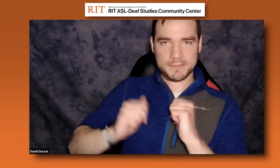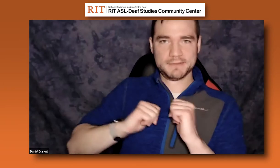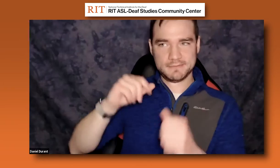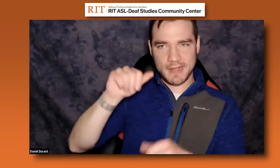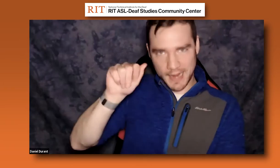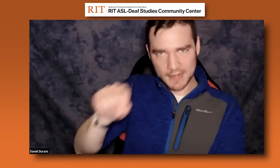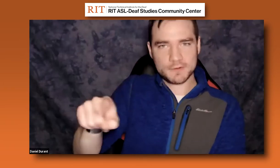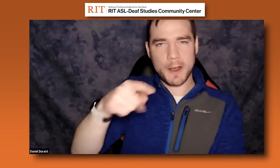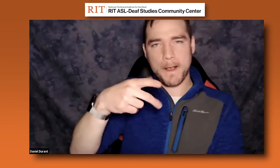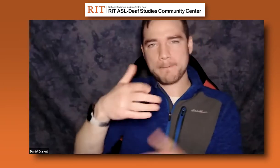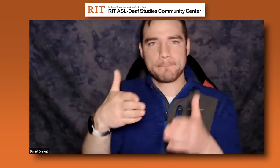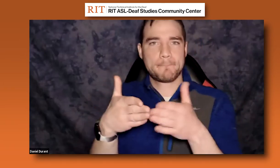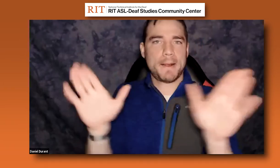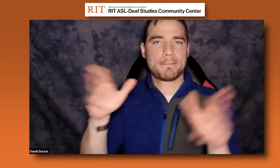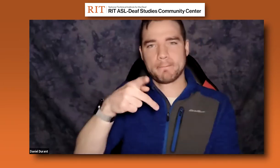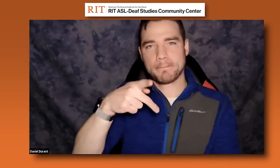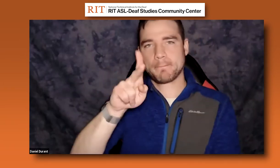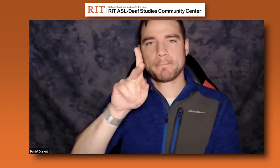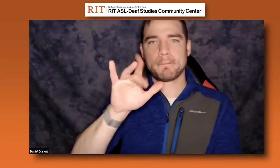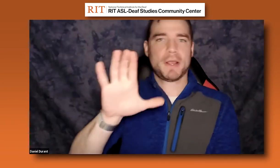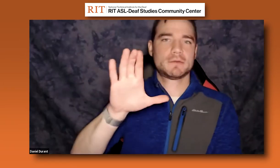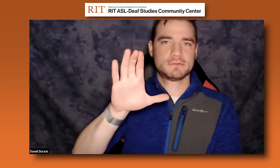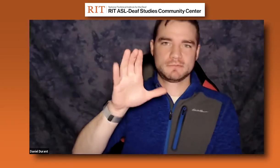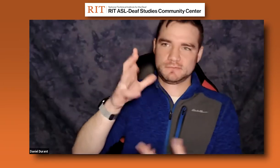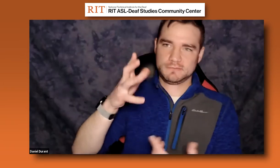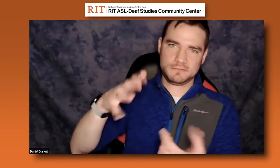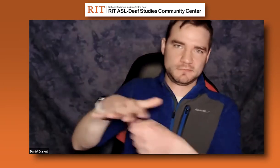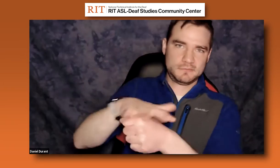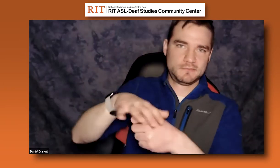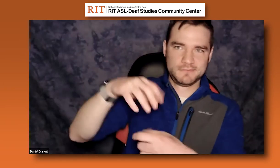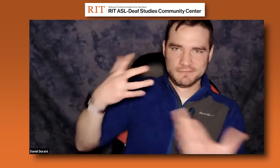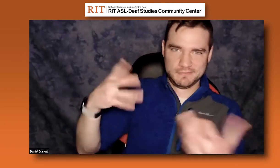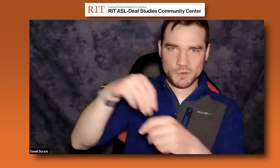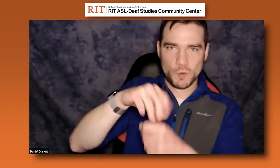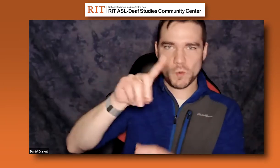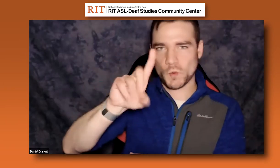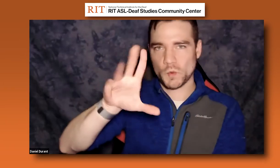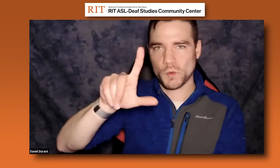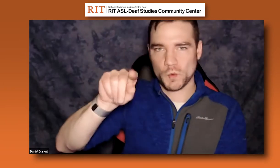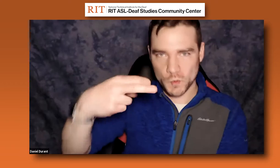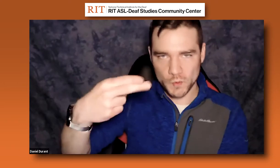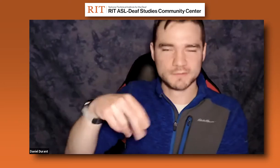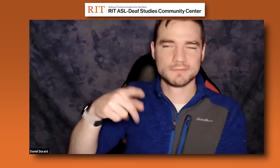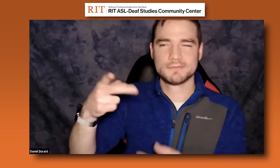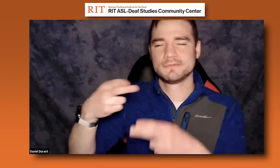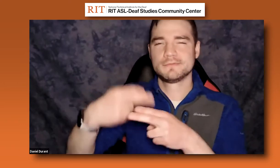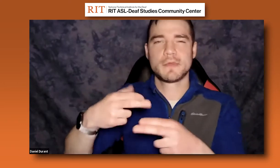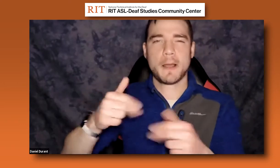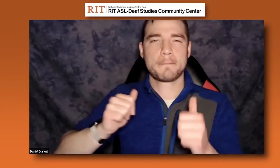Our play was actually presented at a public playhouse in the town, in Duluth.